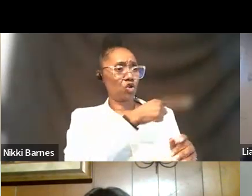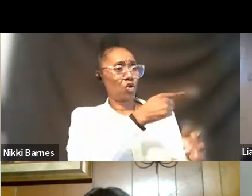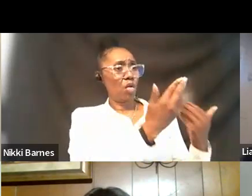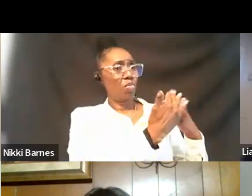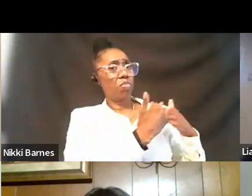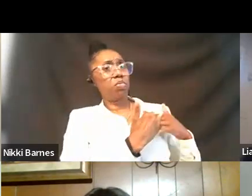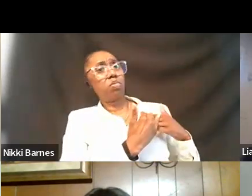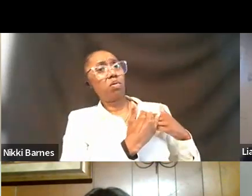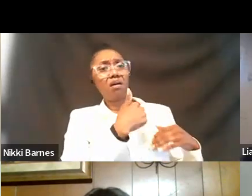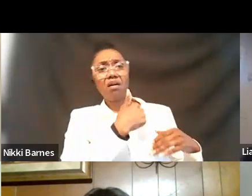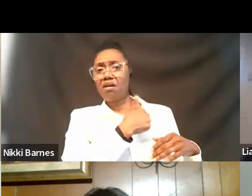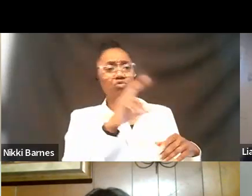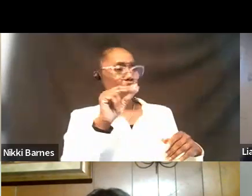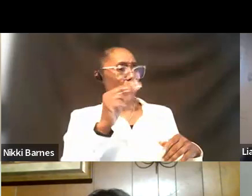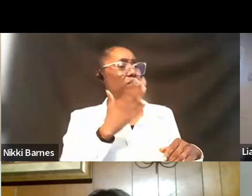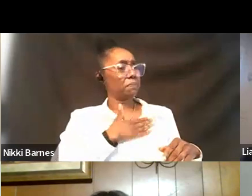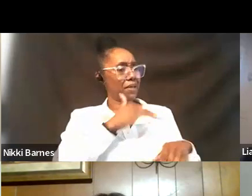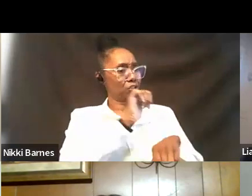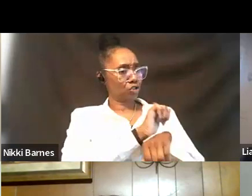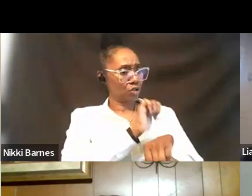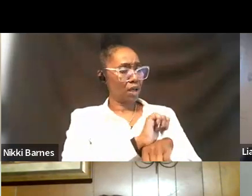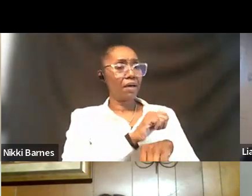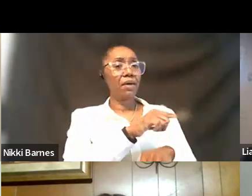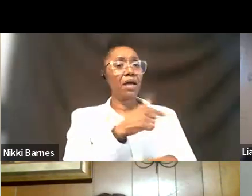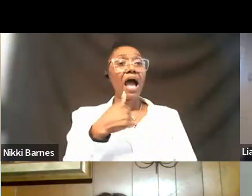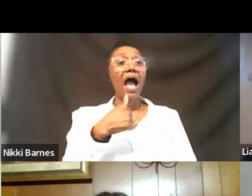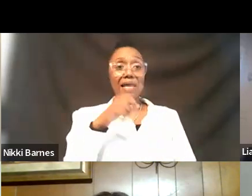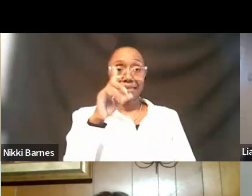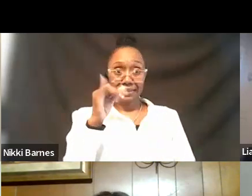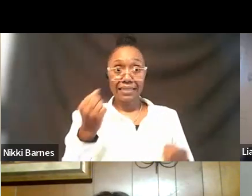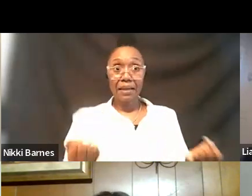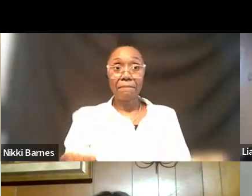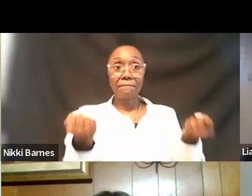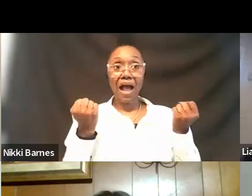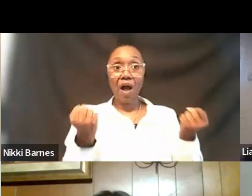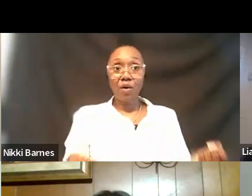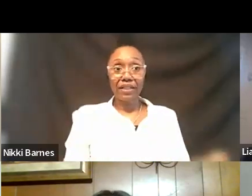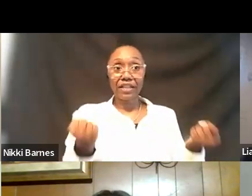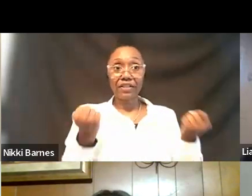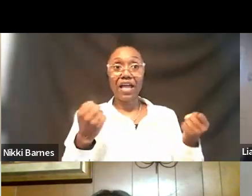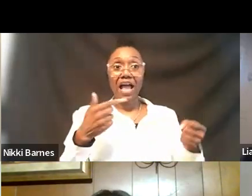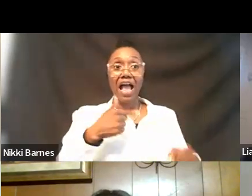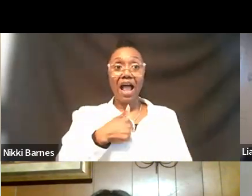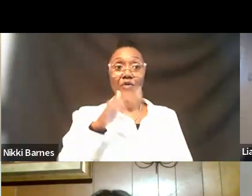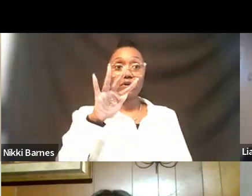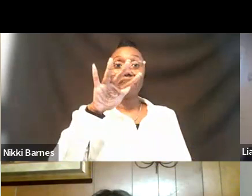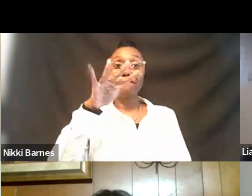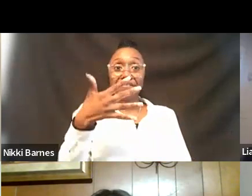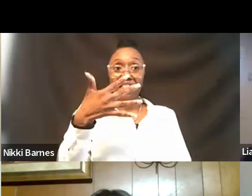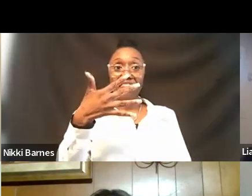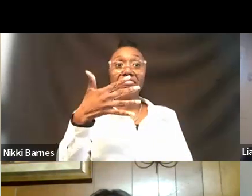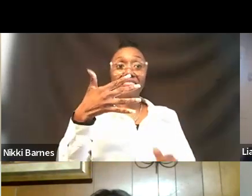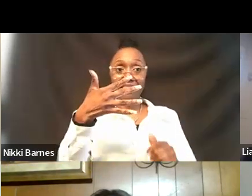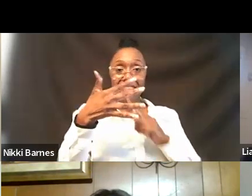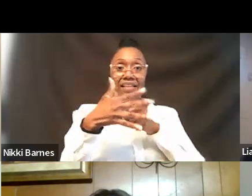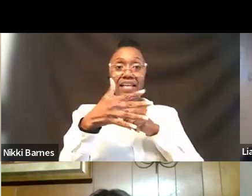And also I am a powerless. I was a pilot third. I rank fifth in the up. In the state in the 1 23 way class.